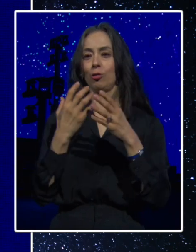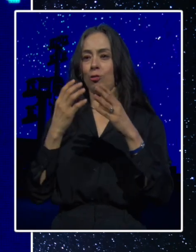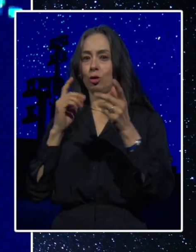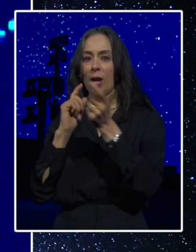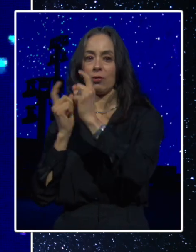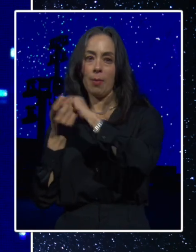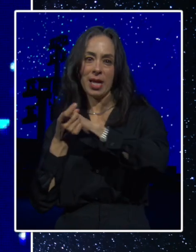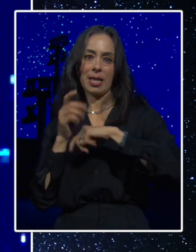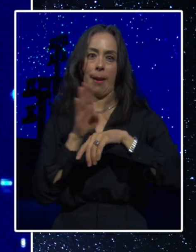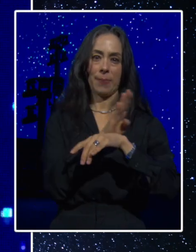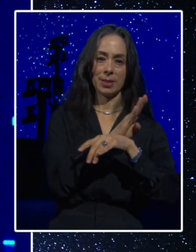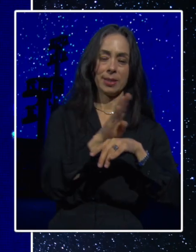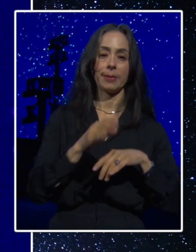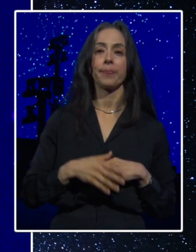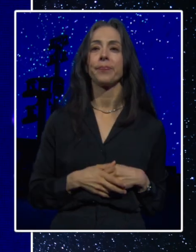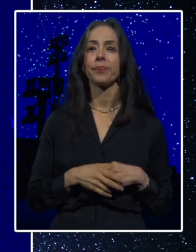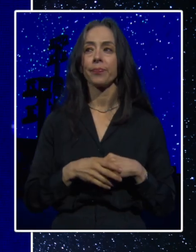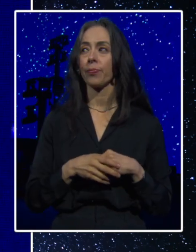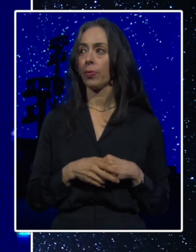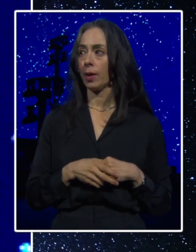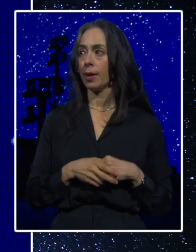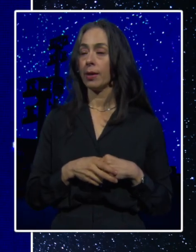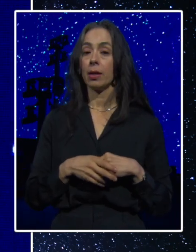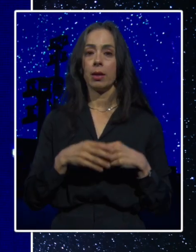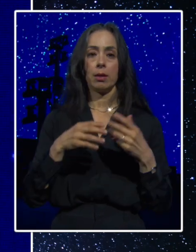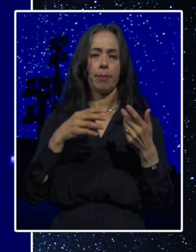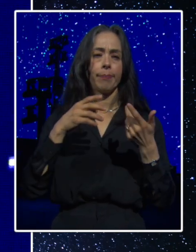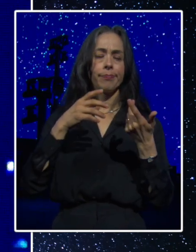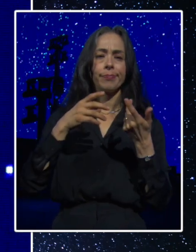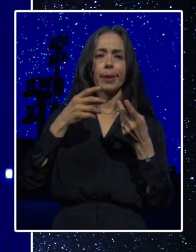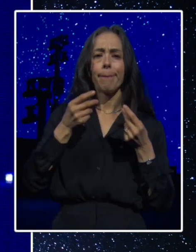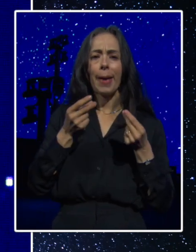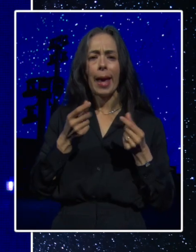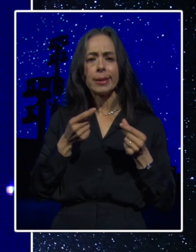The pace of innovation is accelerating and so it is the complexity.